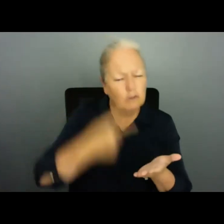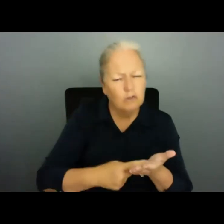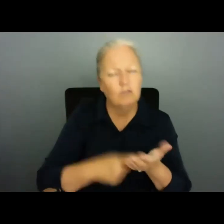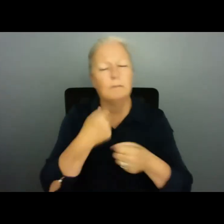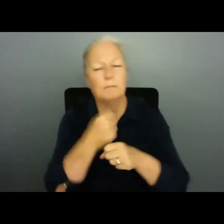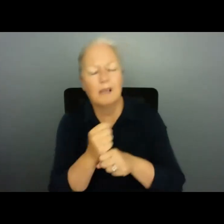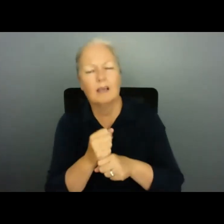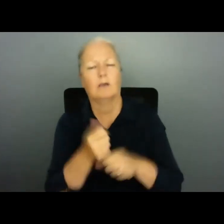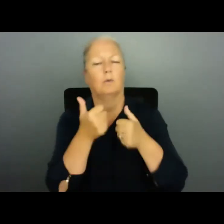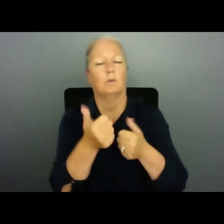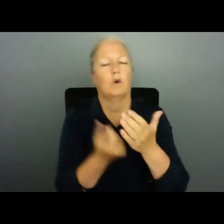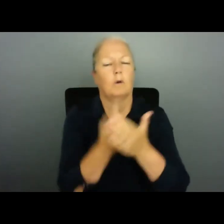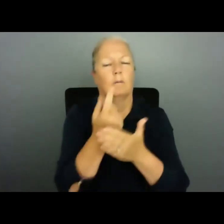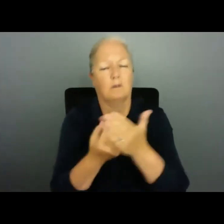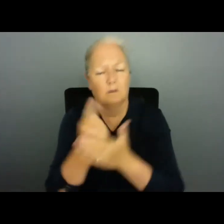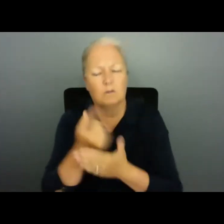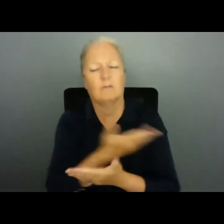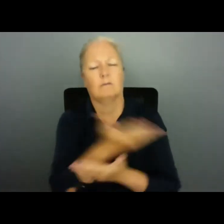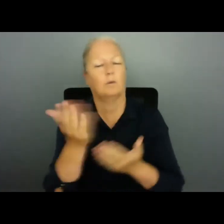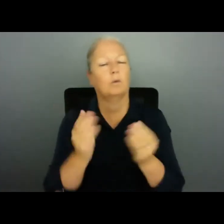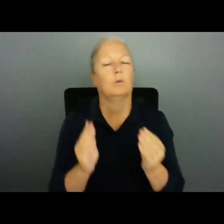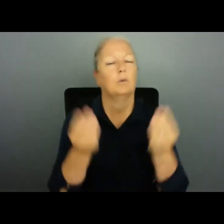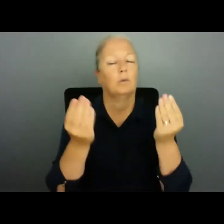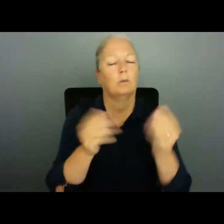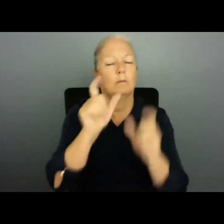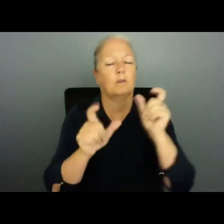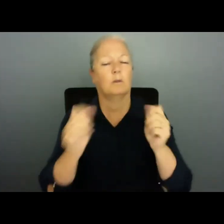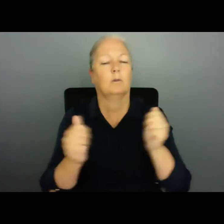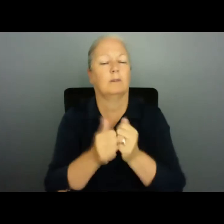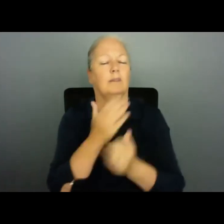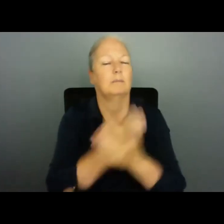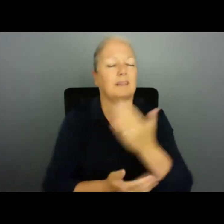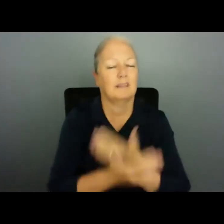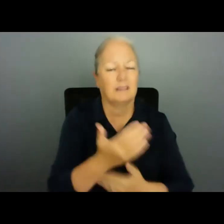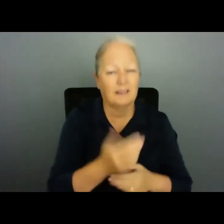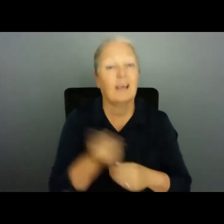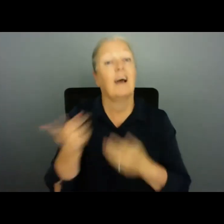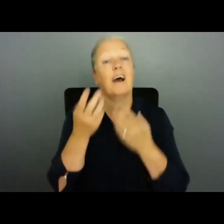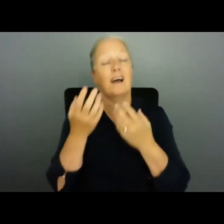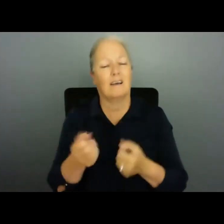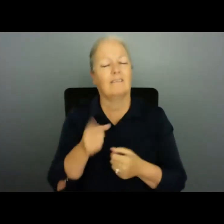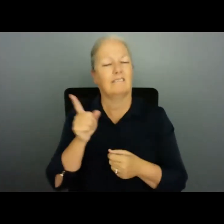with disabilities these demands were all presented at the cost side event in december covet 19 and